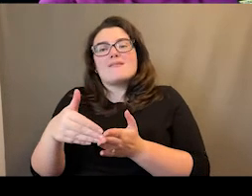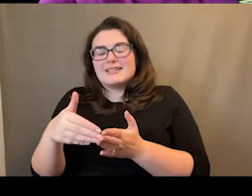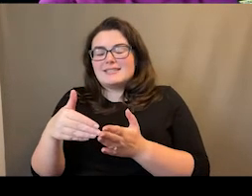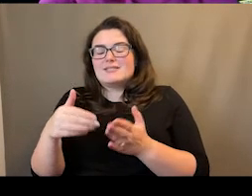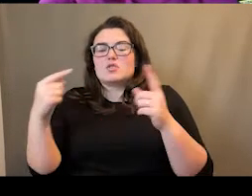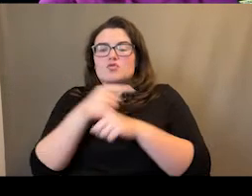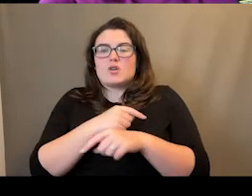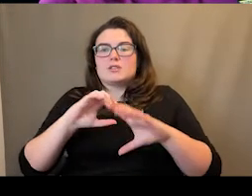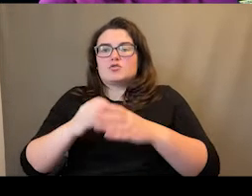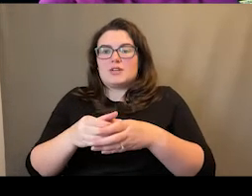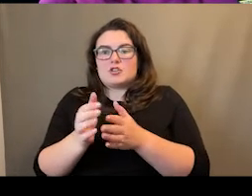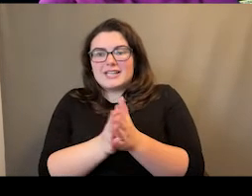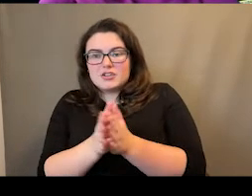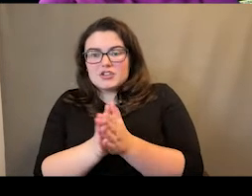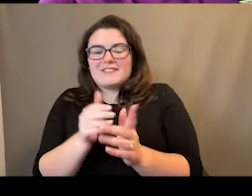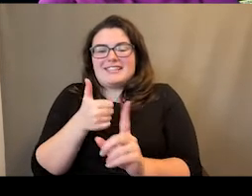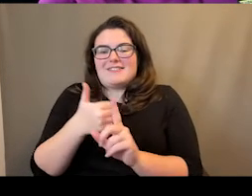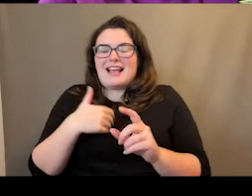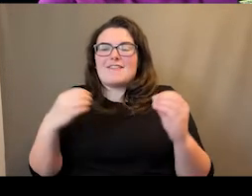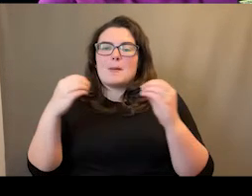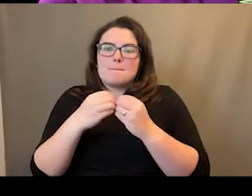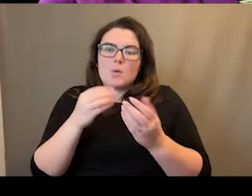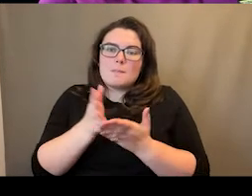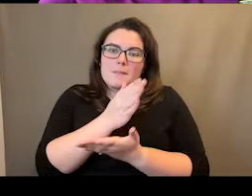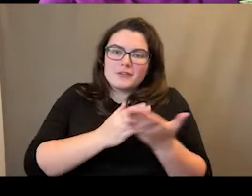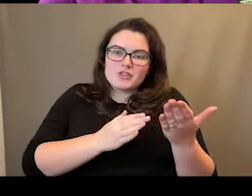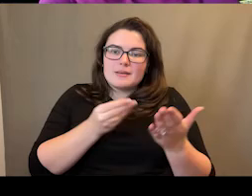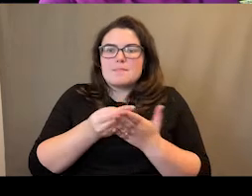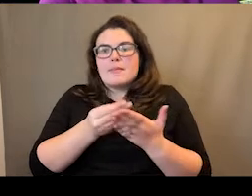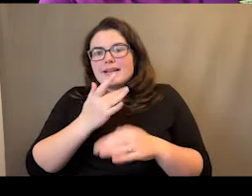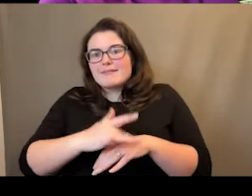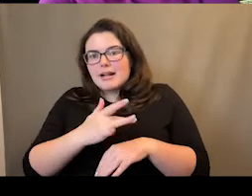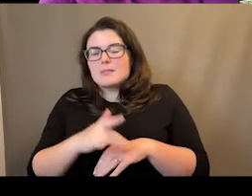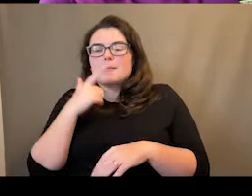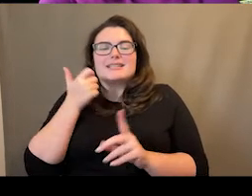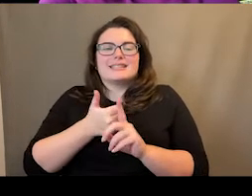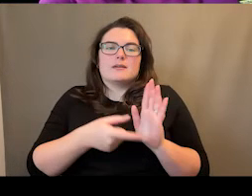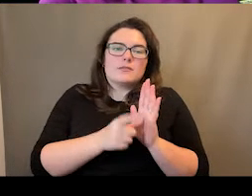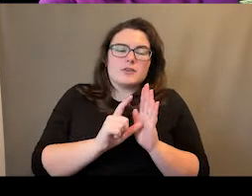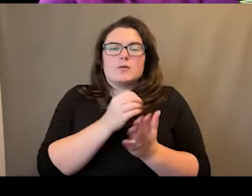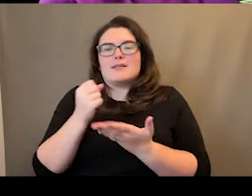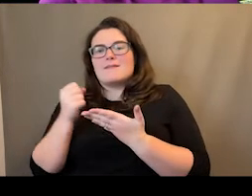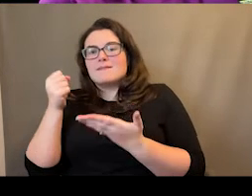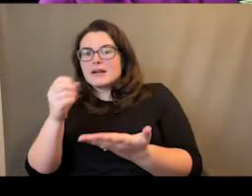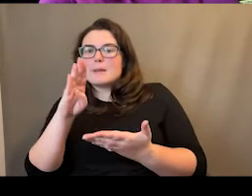have larger awards or larger budgets available because it's reviewed and funded by multiple programs and directorates.